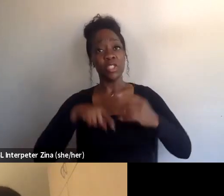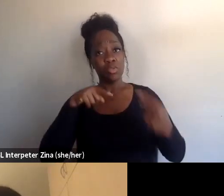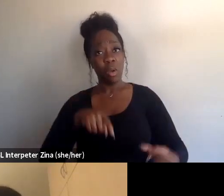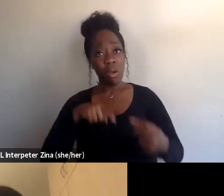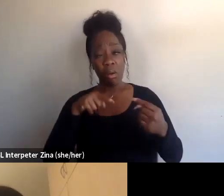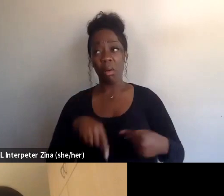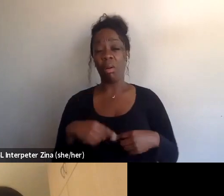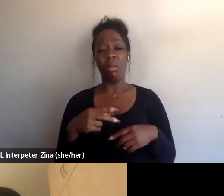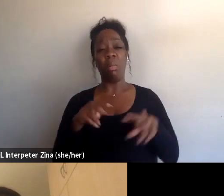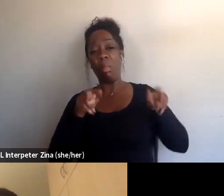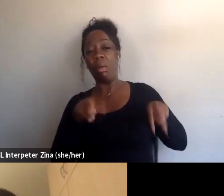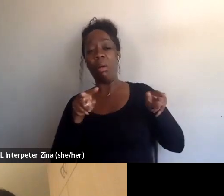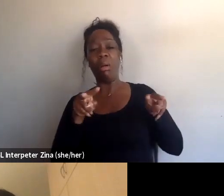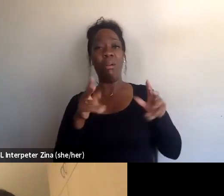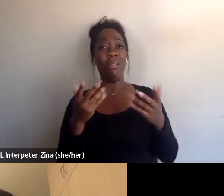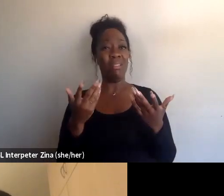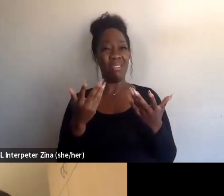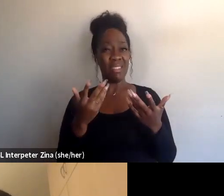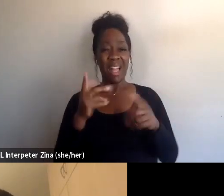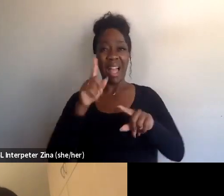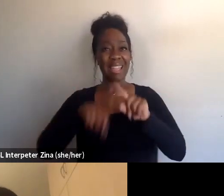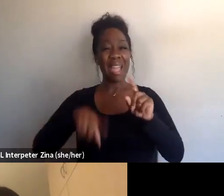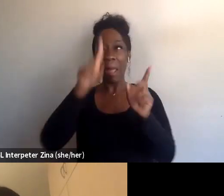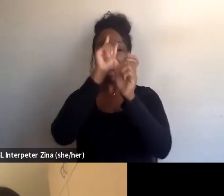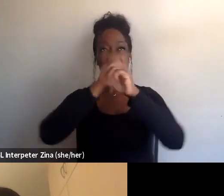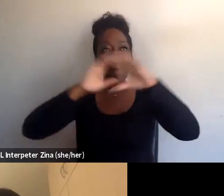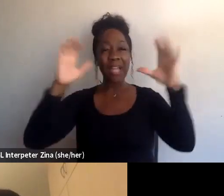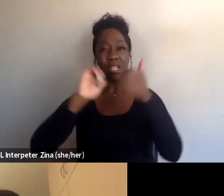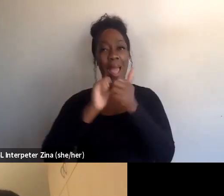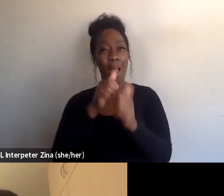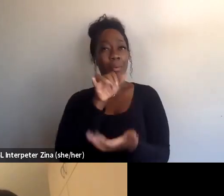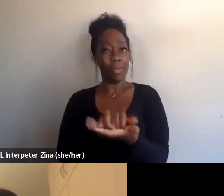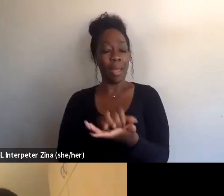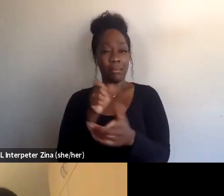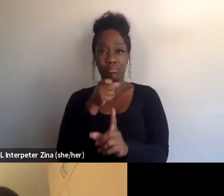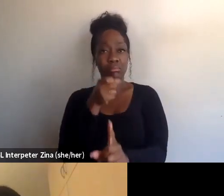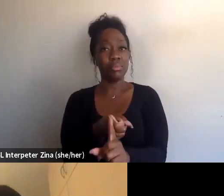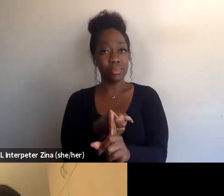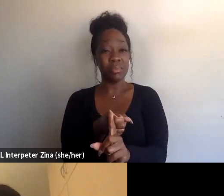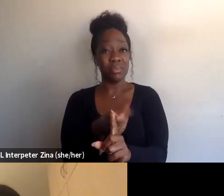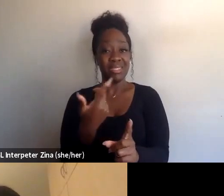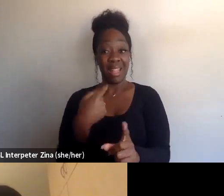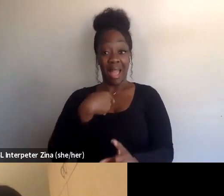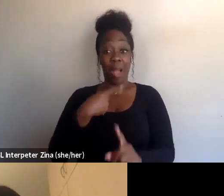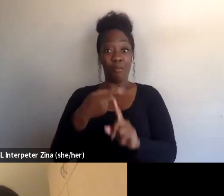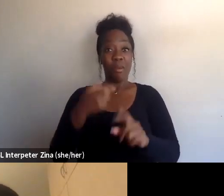I can't imagine how that must manifested and I say that just because as a South Asian Kenyan it's also a very interesting sort of dynamic